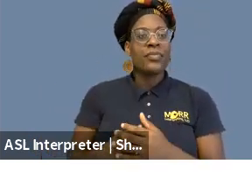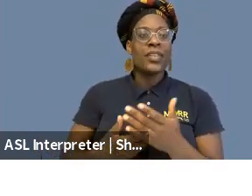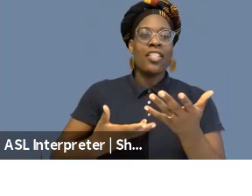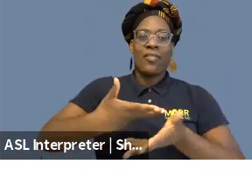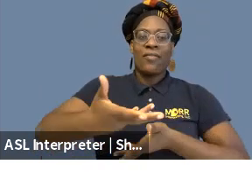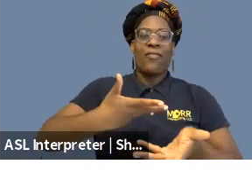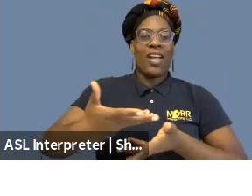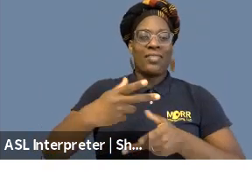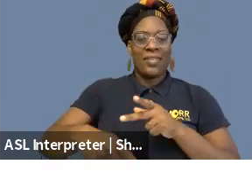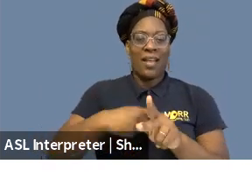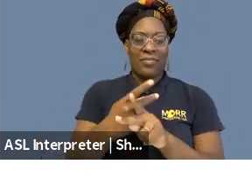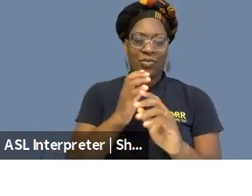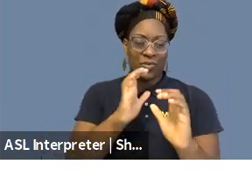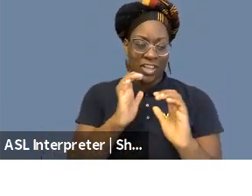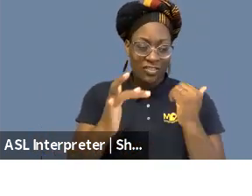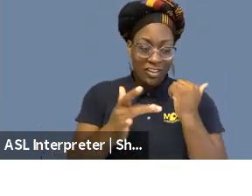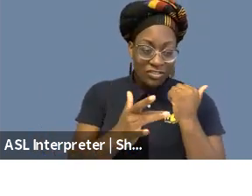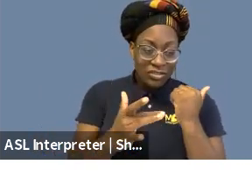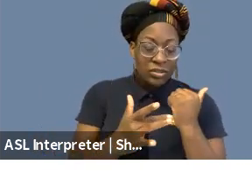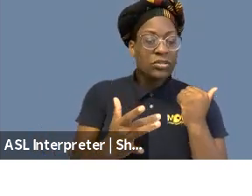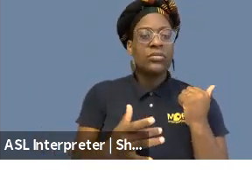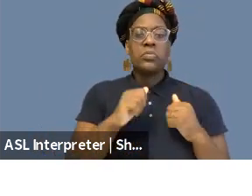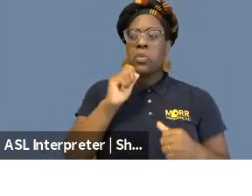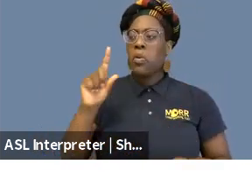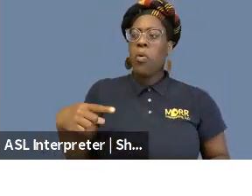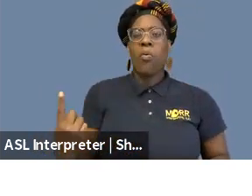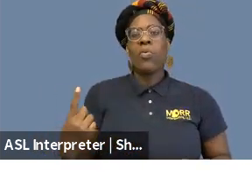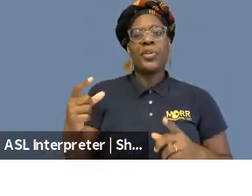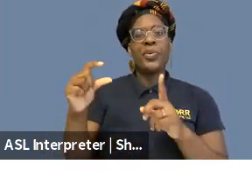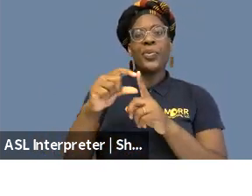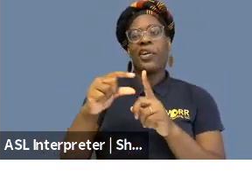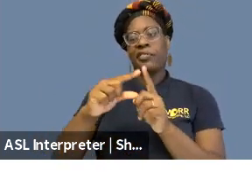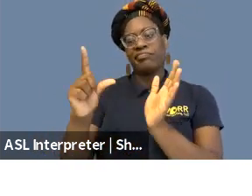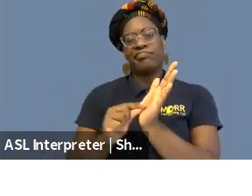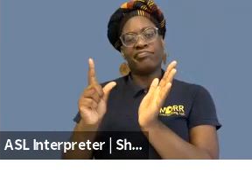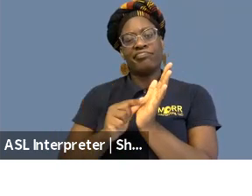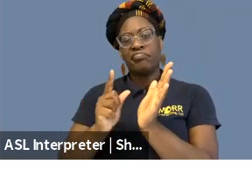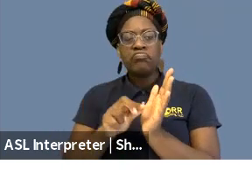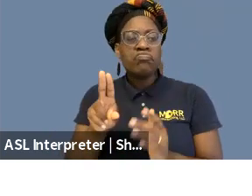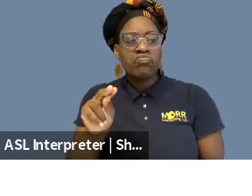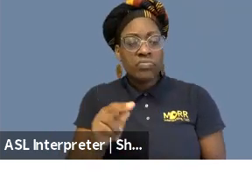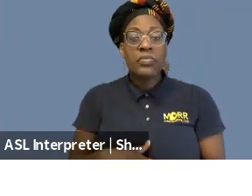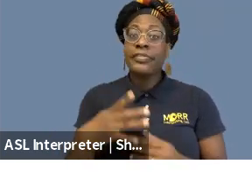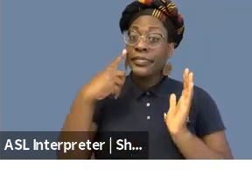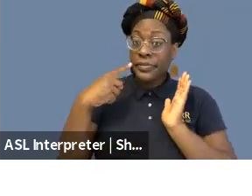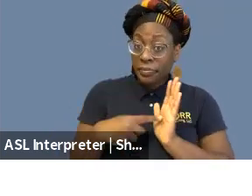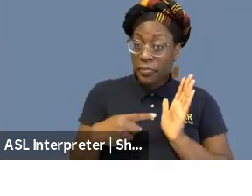that transcend traditional word-based forms of print. Some examples include websites, blogs,